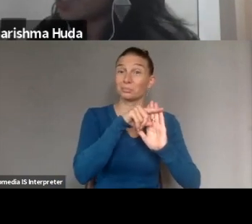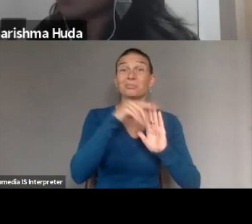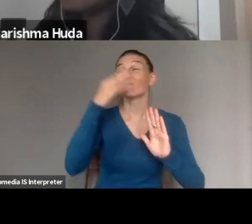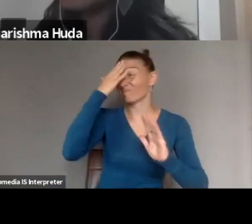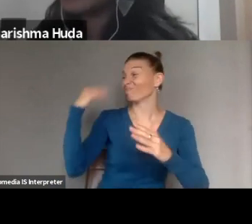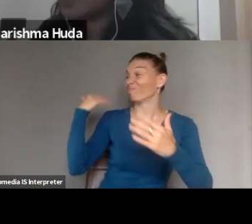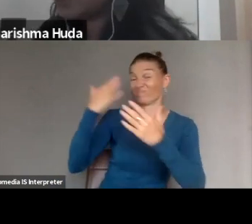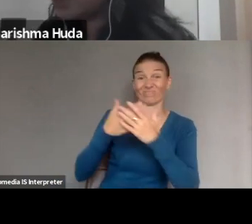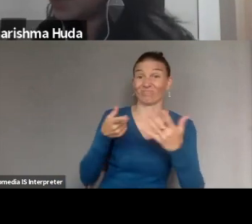at these higher levels.